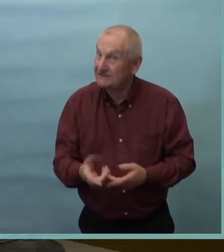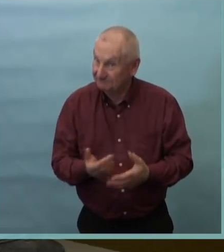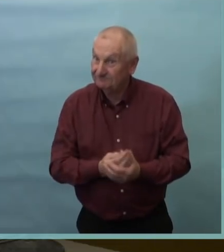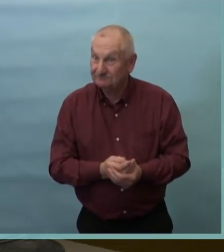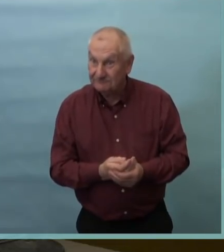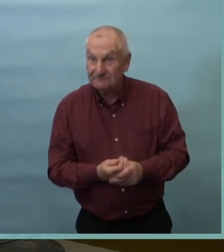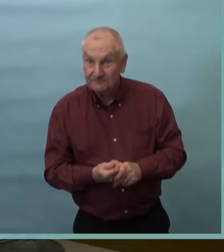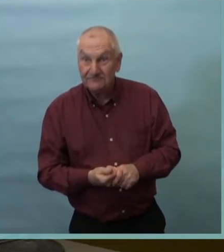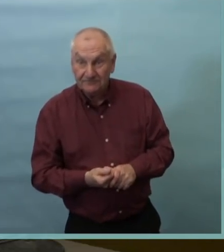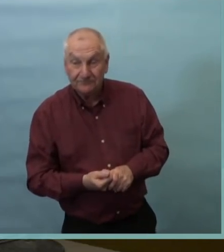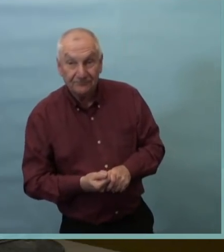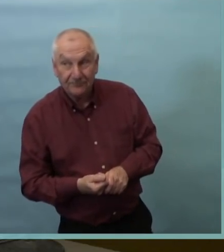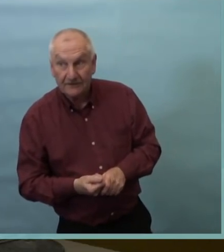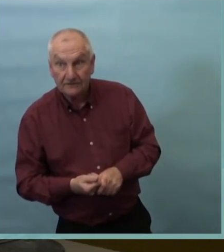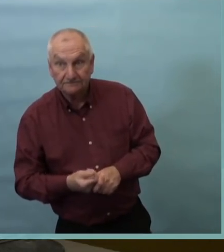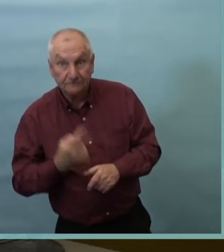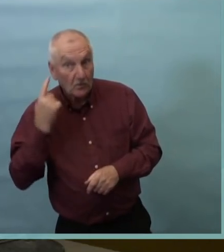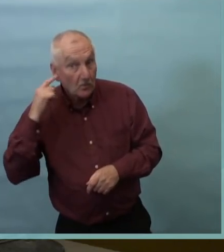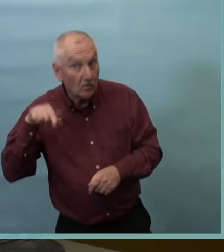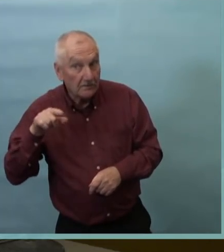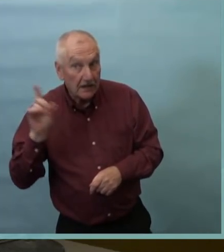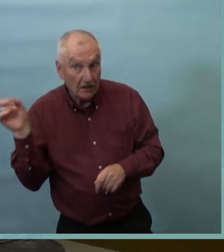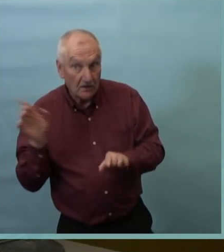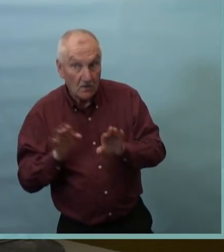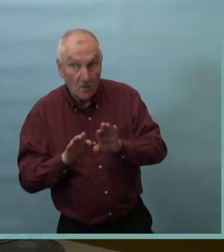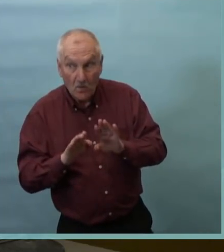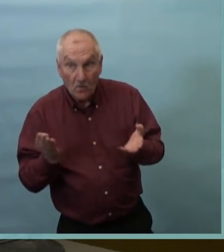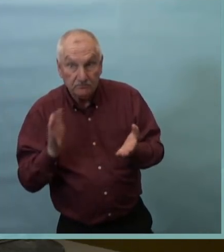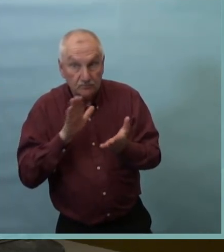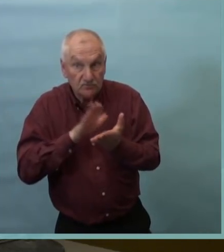school children back kind of similar to what Denmark is doing those children